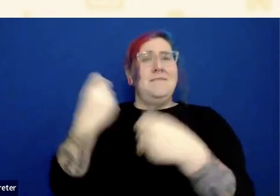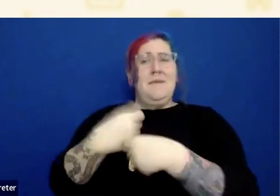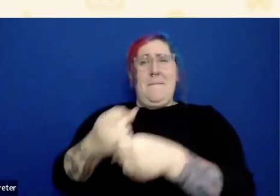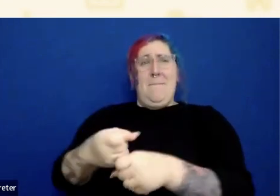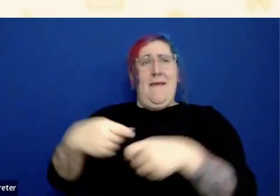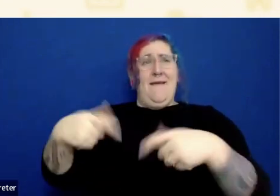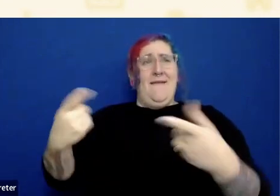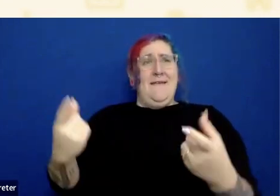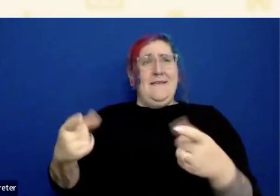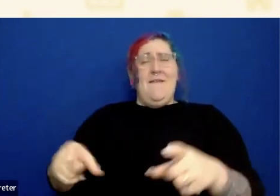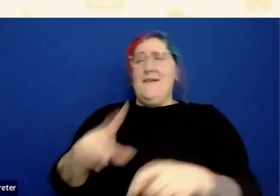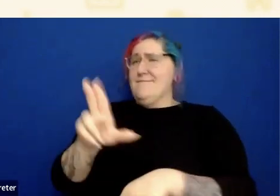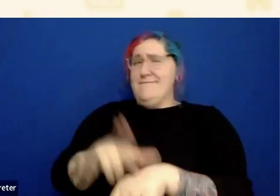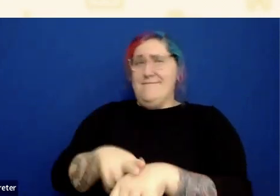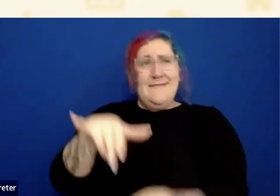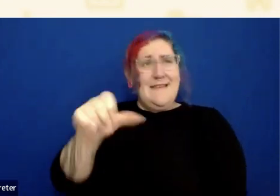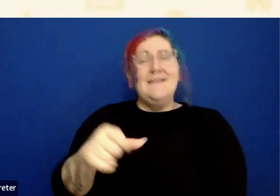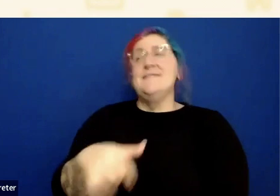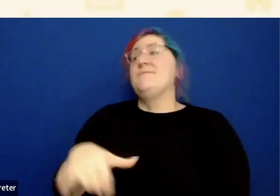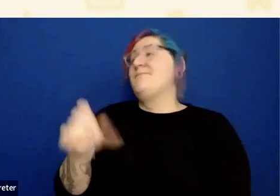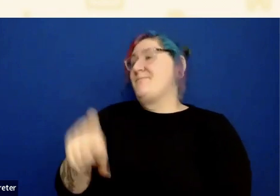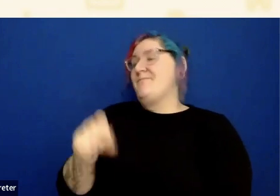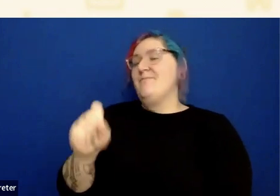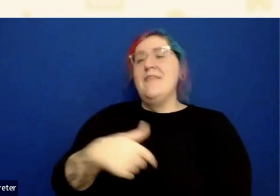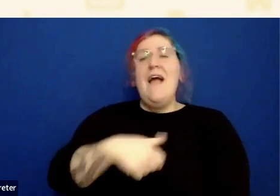I love the fact that you're doing this program to support speakers.